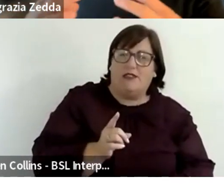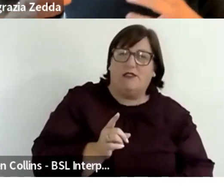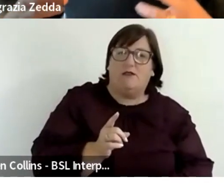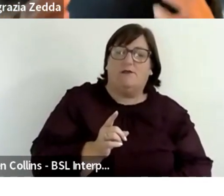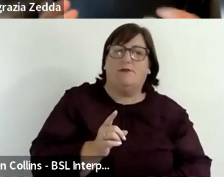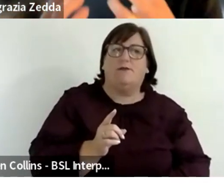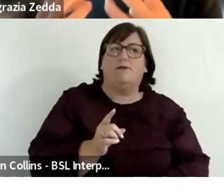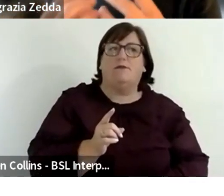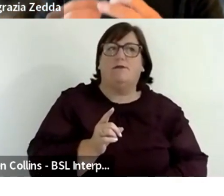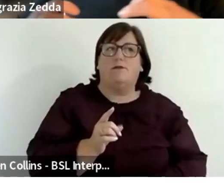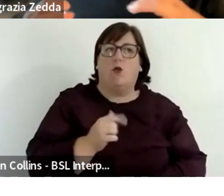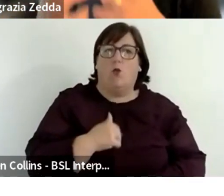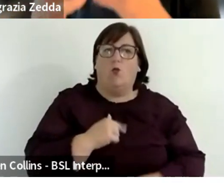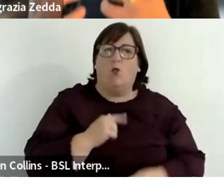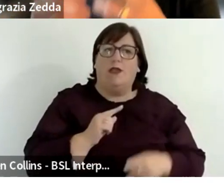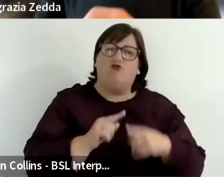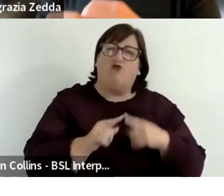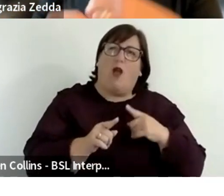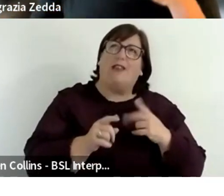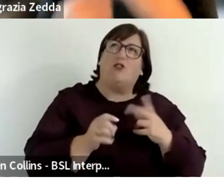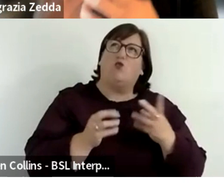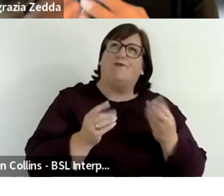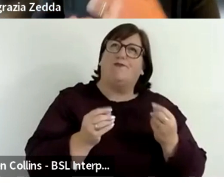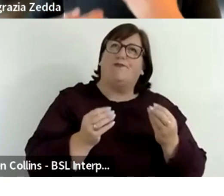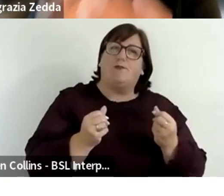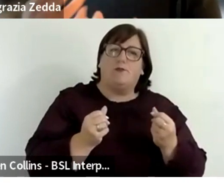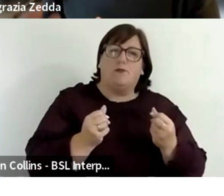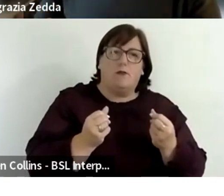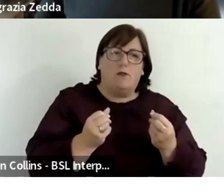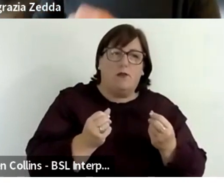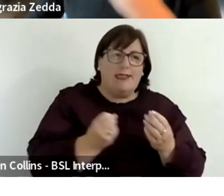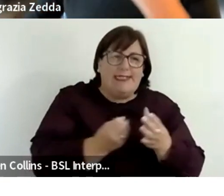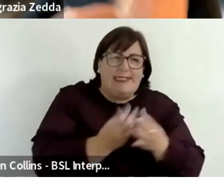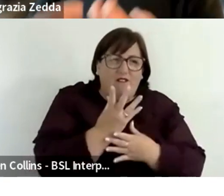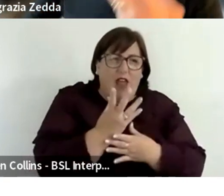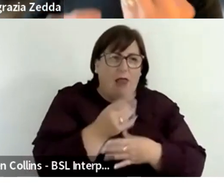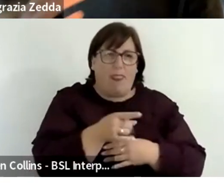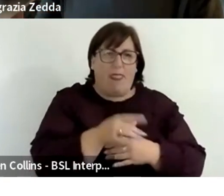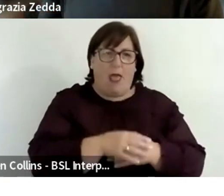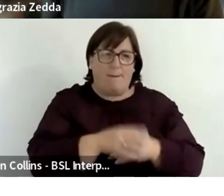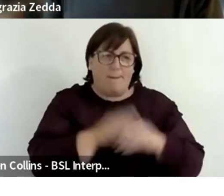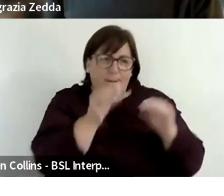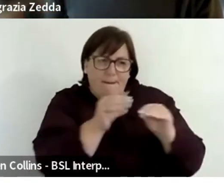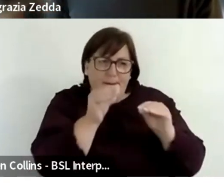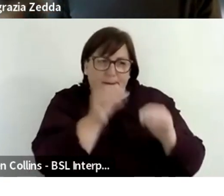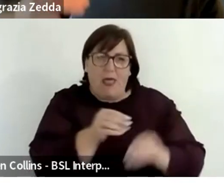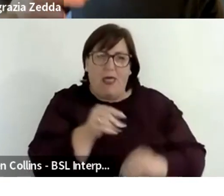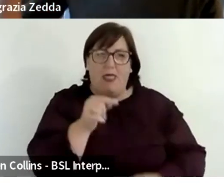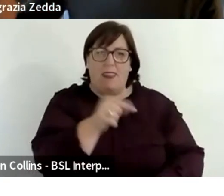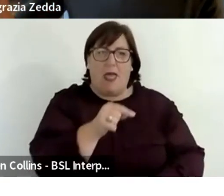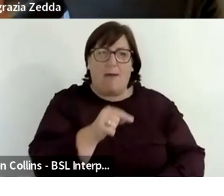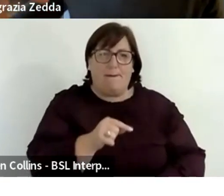try to develop them and offer them more learning opportunity, more self-development opportunities that